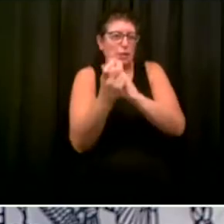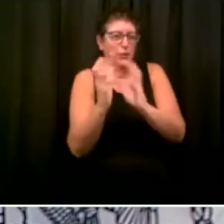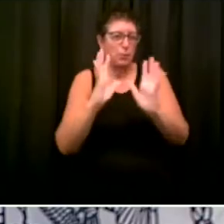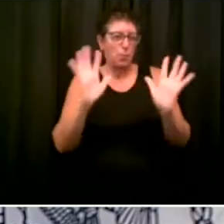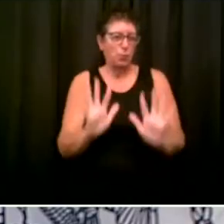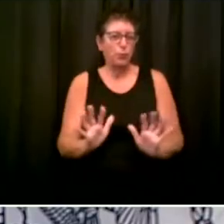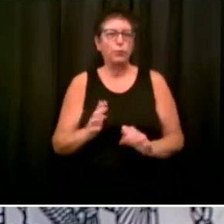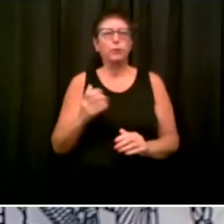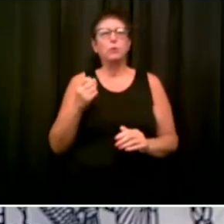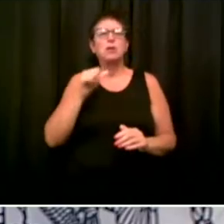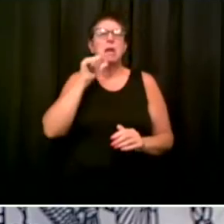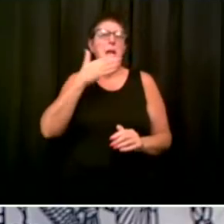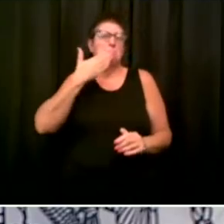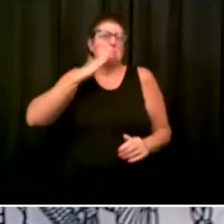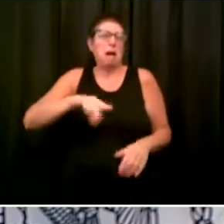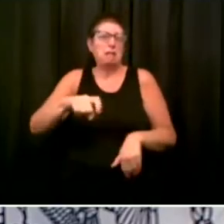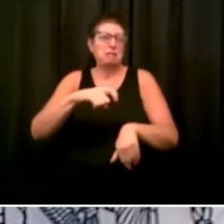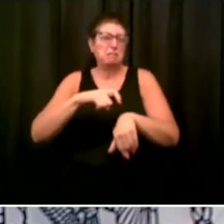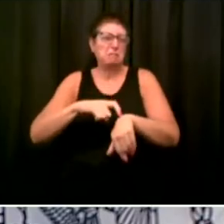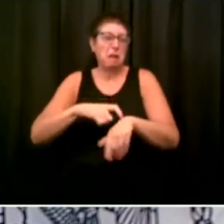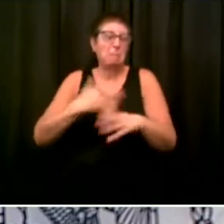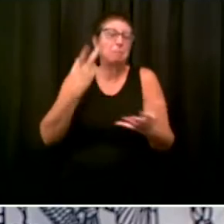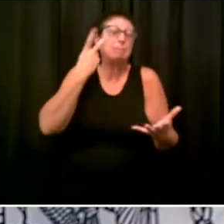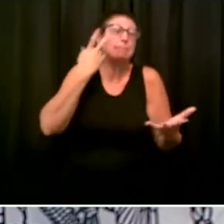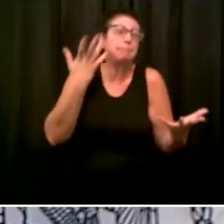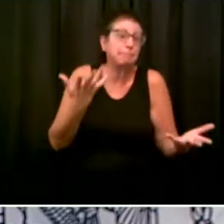BUT YOU ARE RIGHT, SOME DAYS IT IS